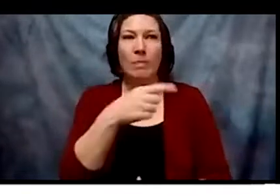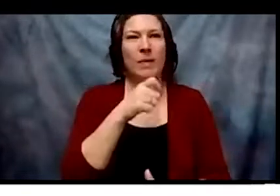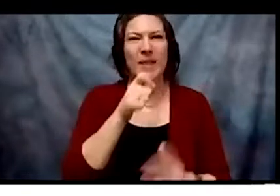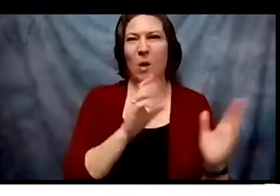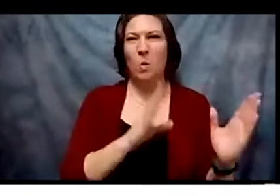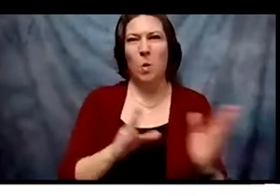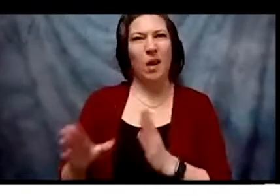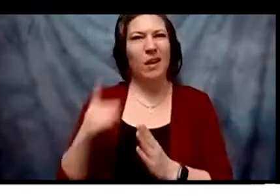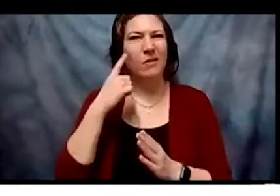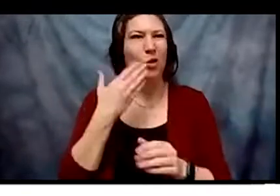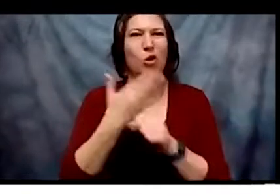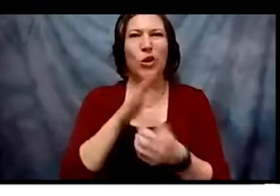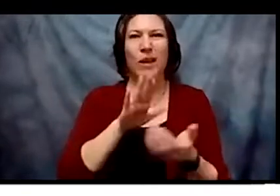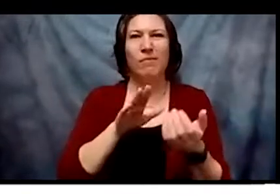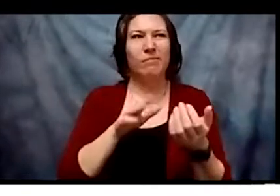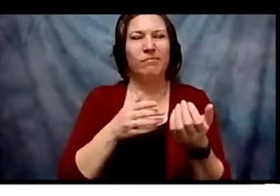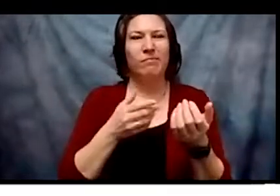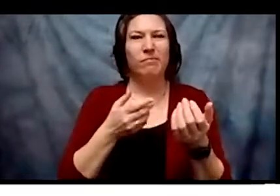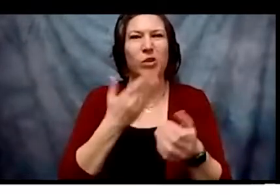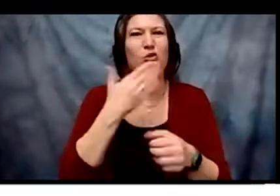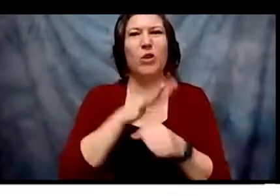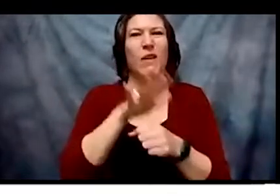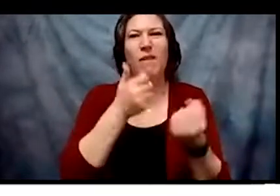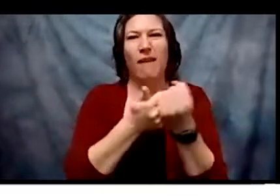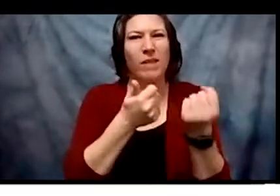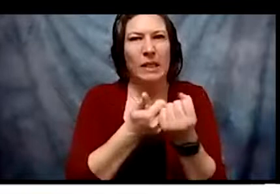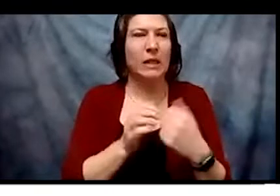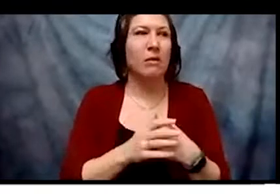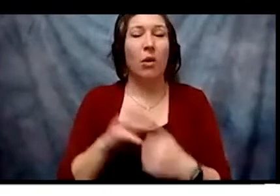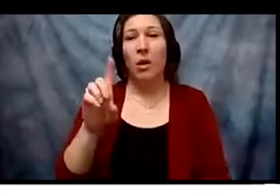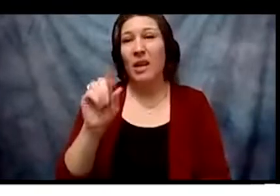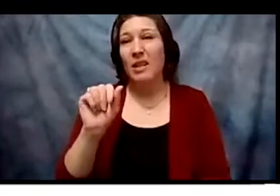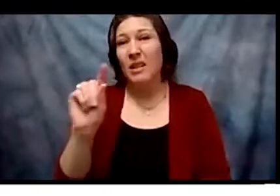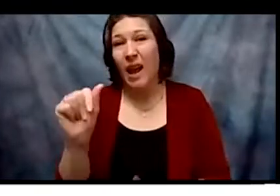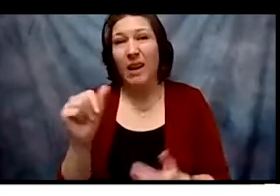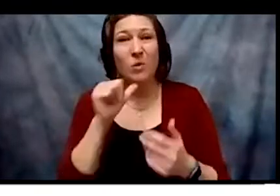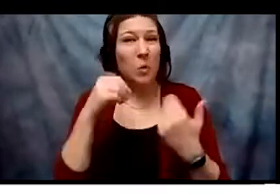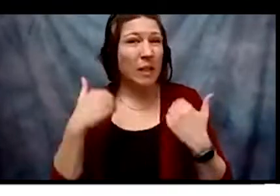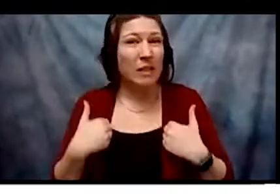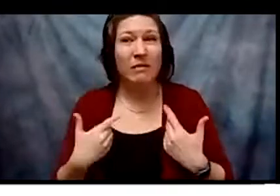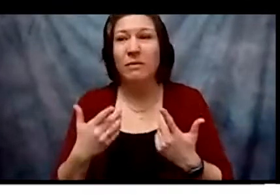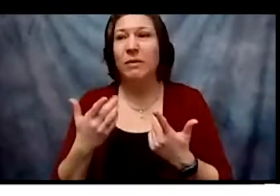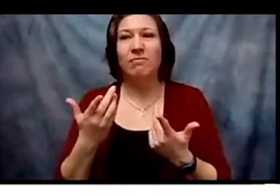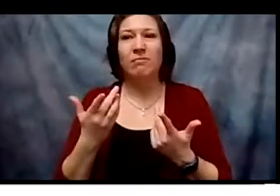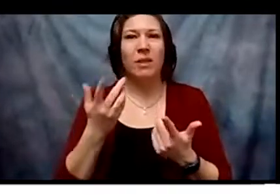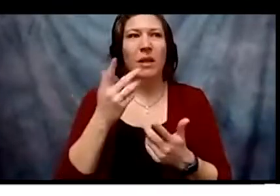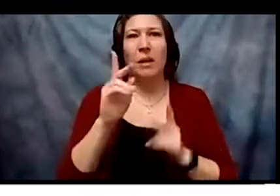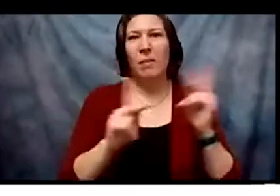can be hard to get data. Lack of knowledge about disability in general, and then how to talk.